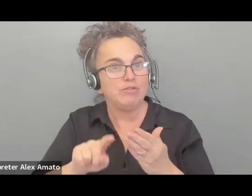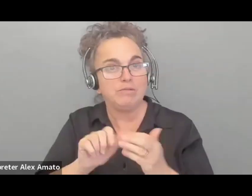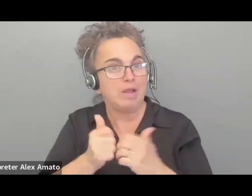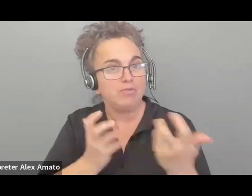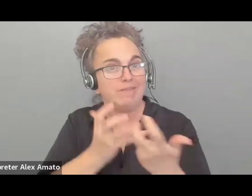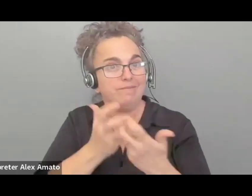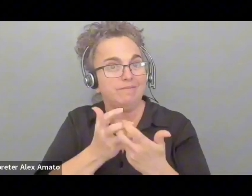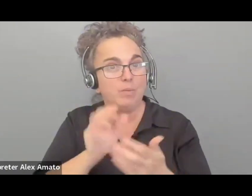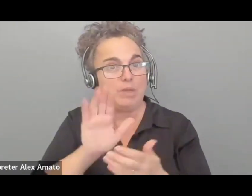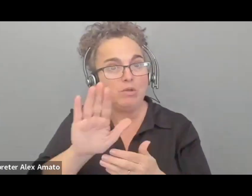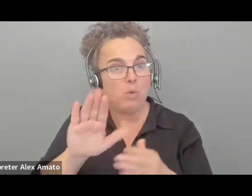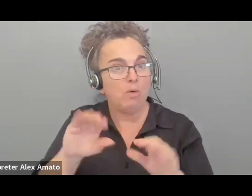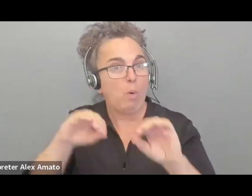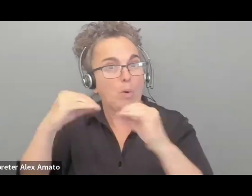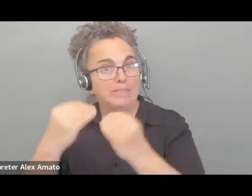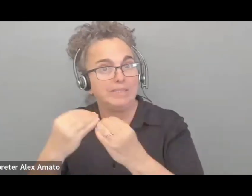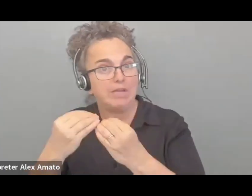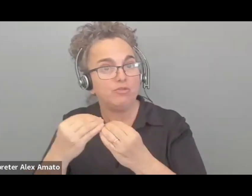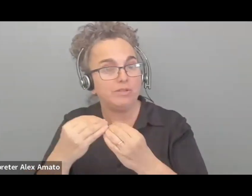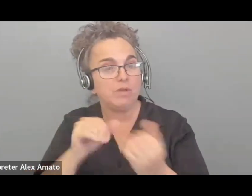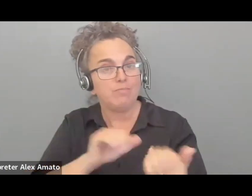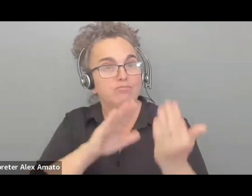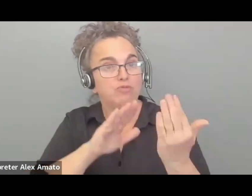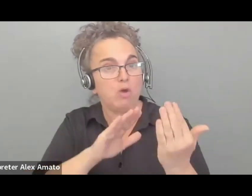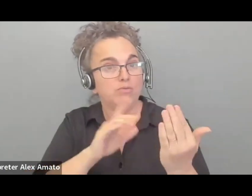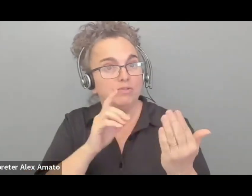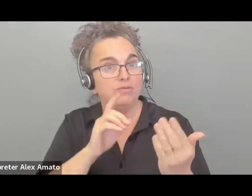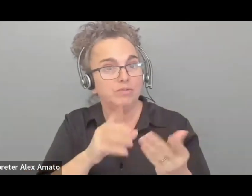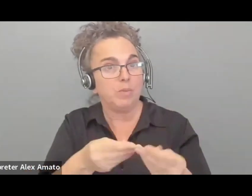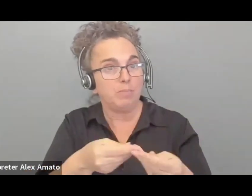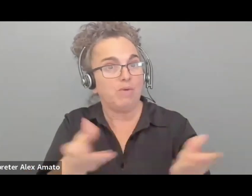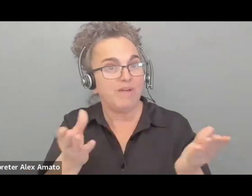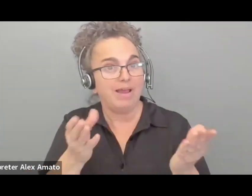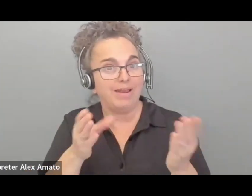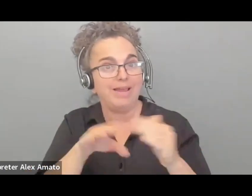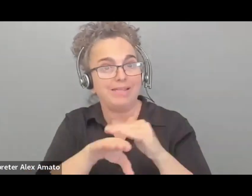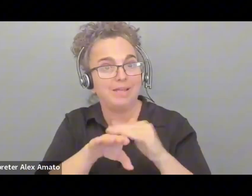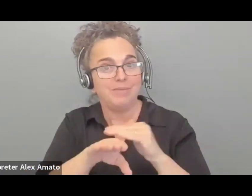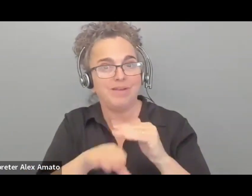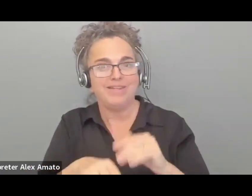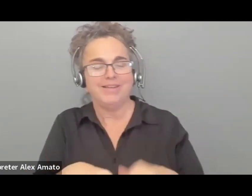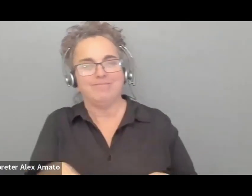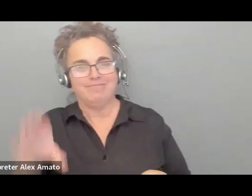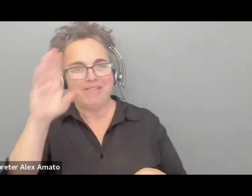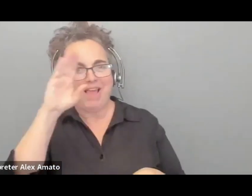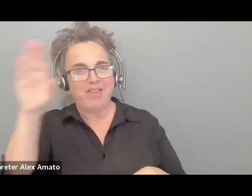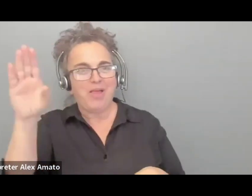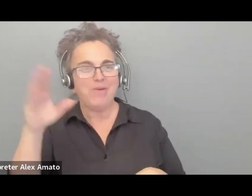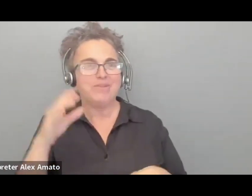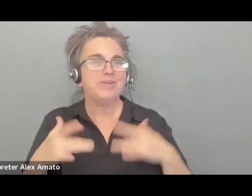to accessibility? Yeah, hello. So excited to be here. I am Katie.